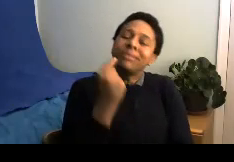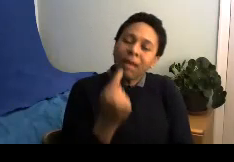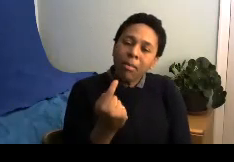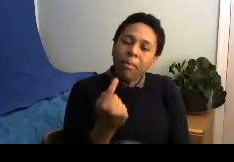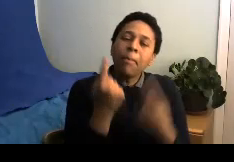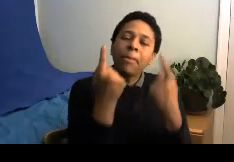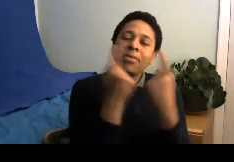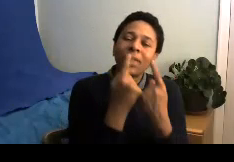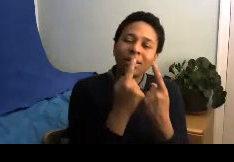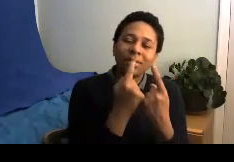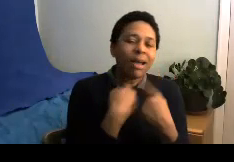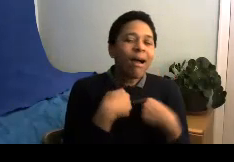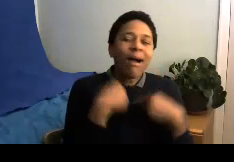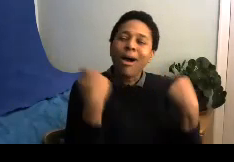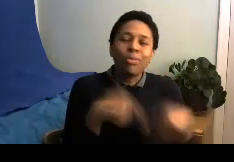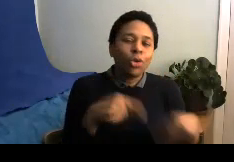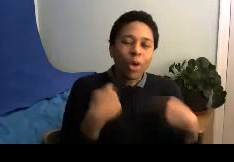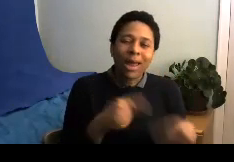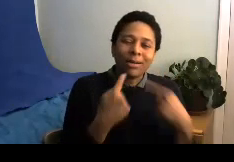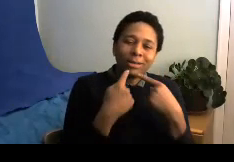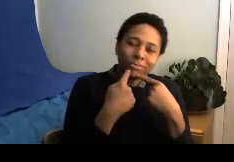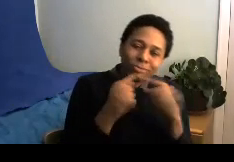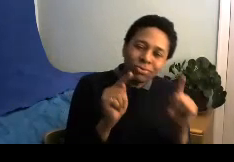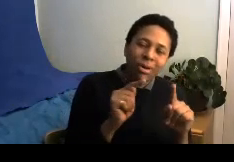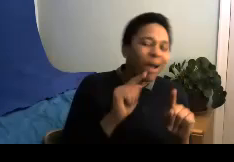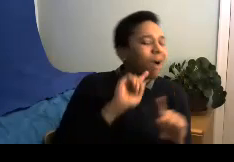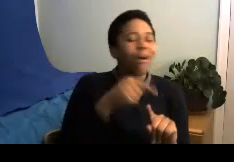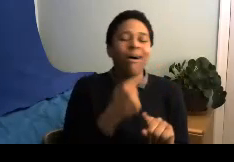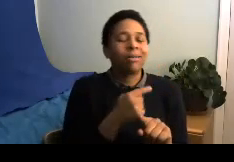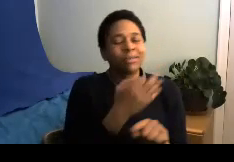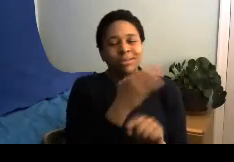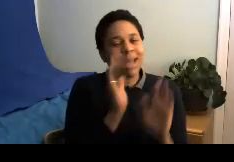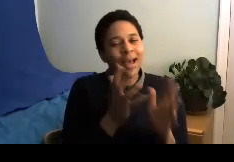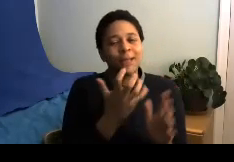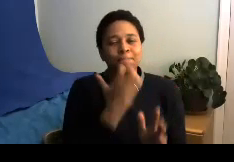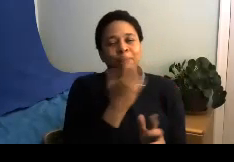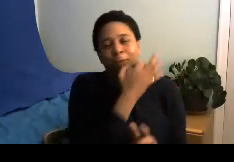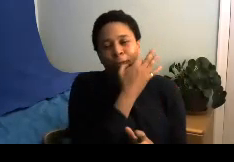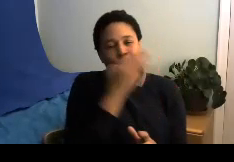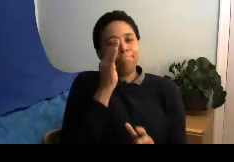happening behind the scenes that haven't been announced yet. So I can't really talk about them. [Dan: Yeah, sorry Chase!] It's